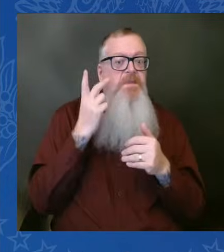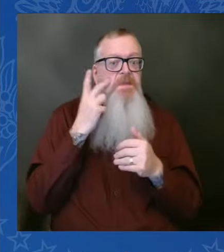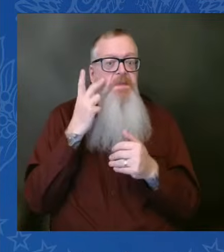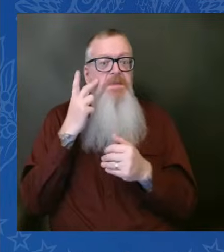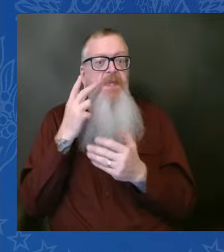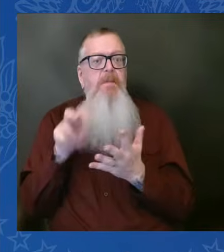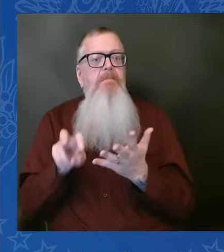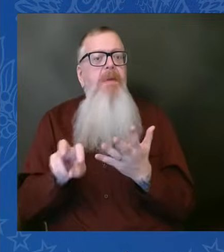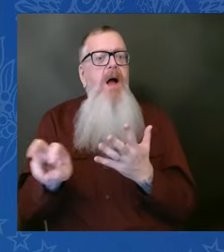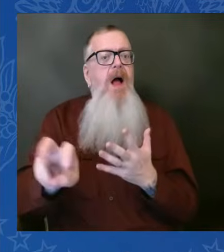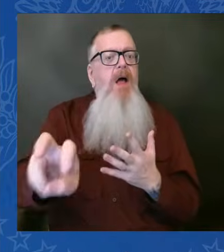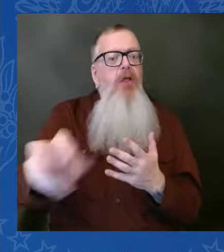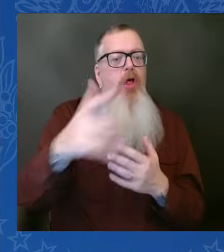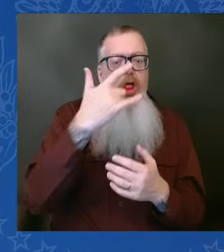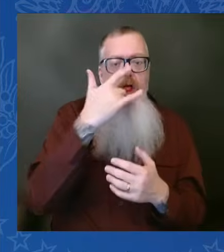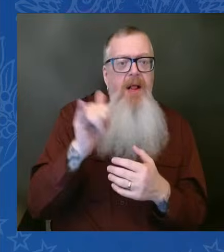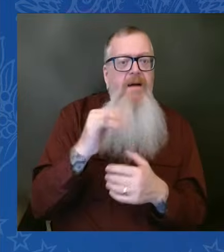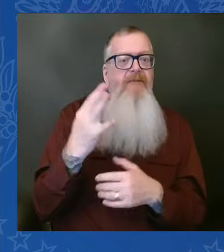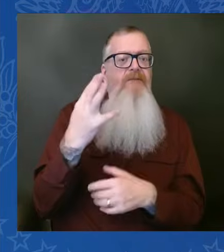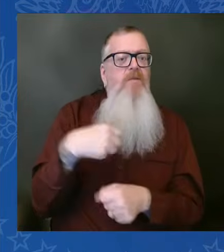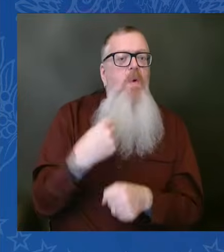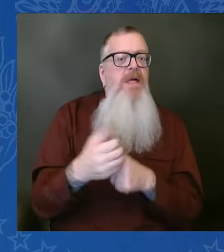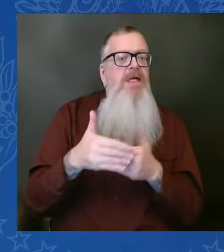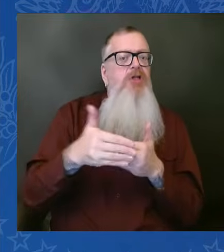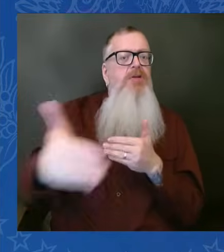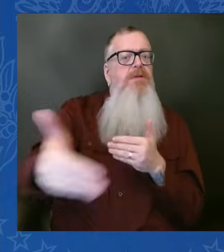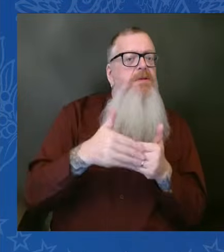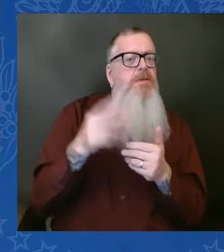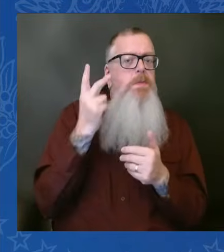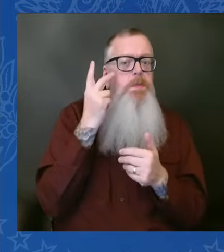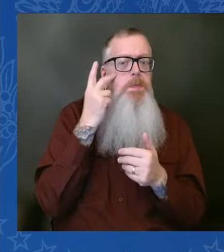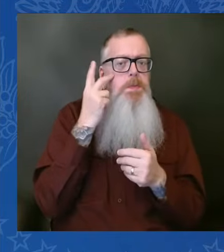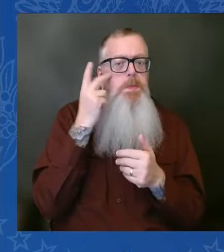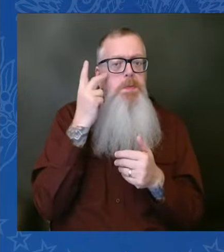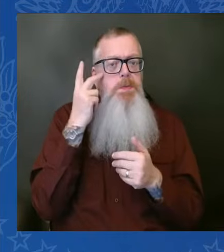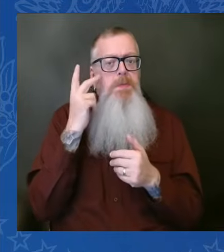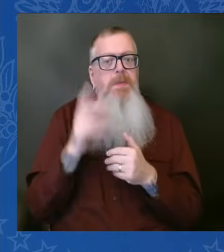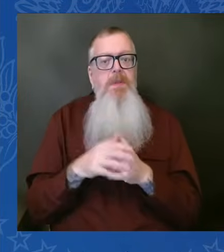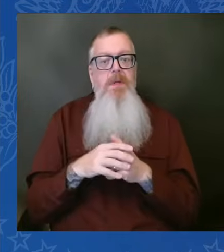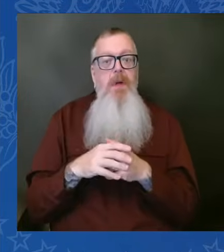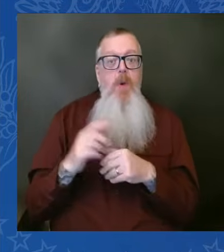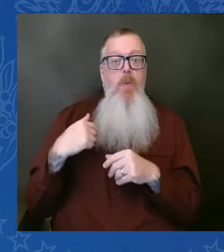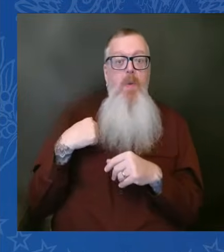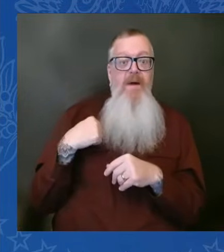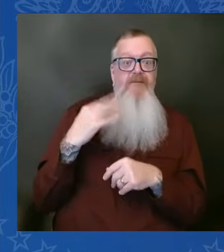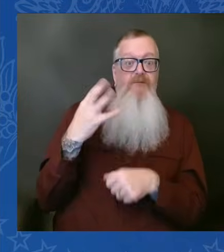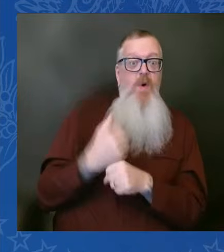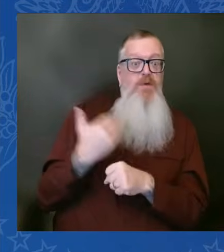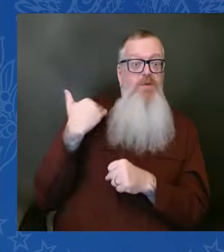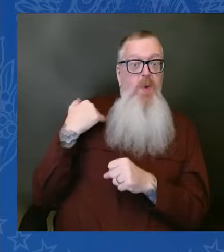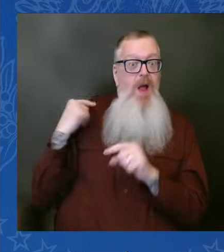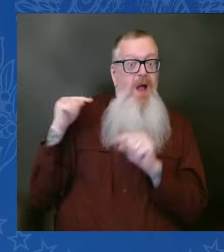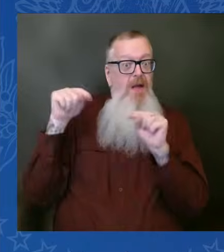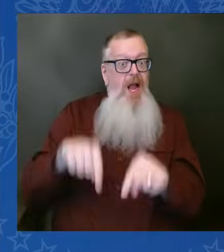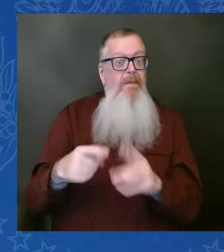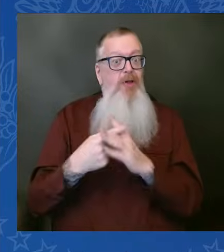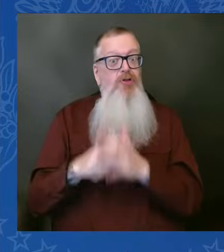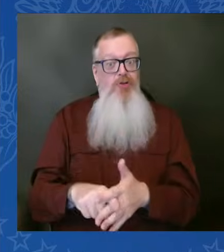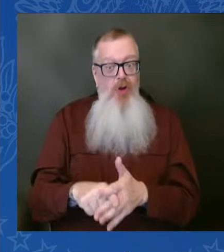Four years ago, when I came to office, 3,000 Americans were dying per day from the pandemic that infected and the- --